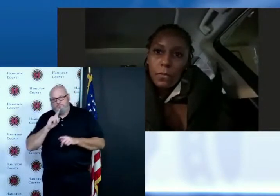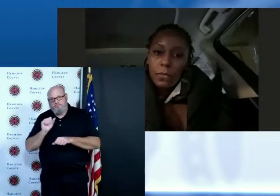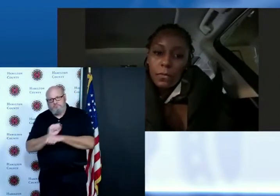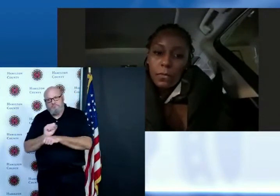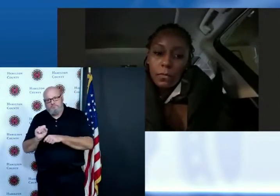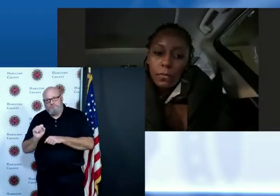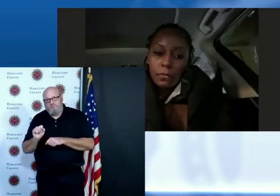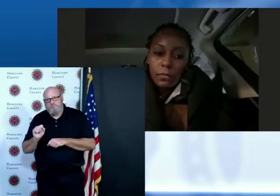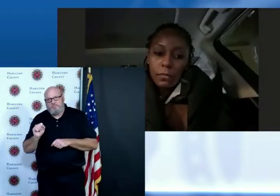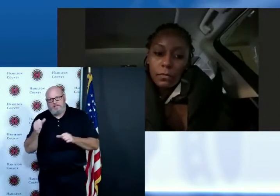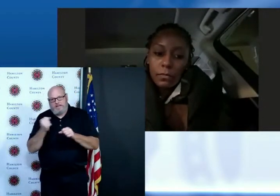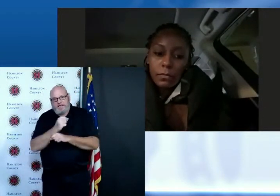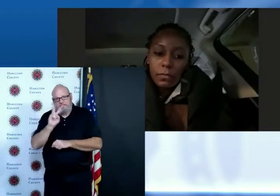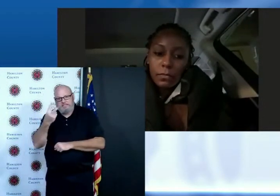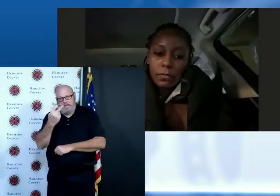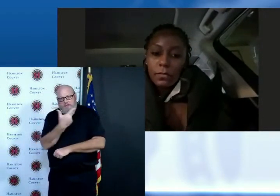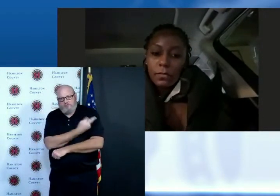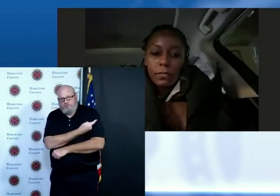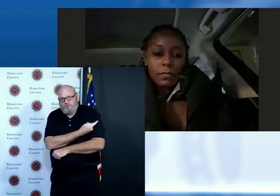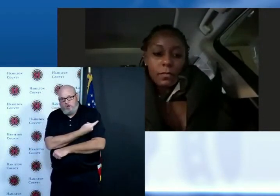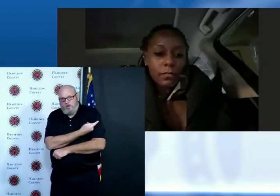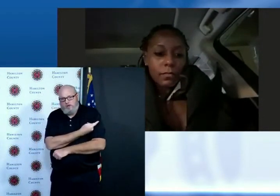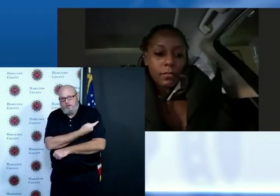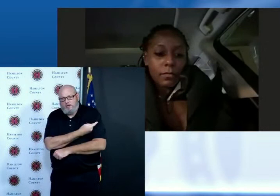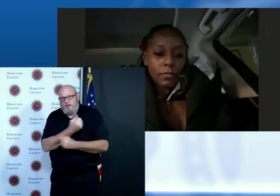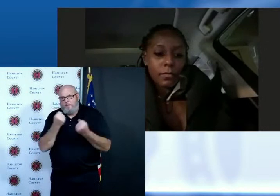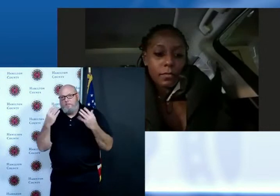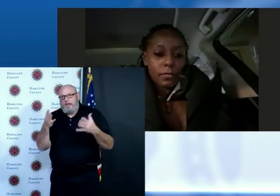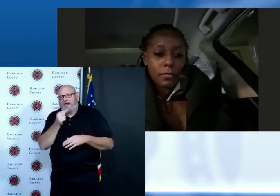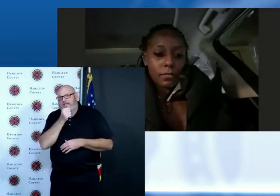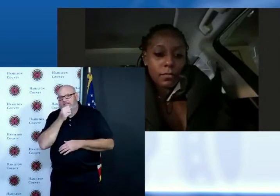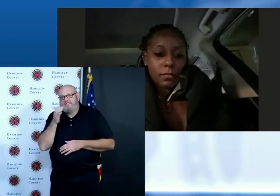citizens and we decided asking them to drive at eight in the morning in the middle of a level